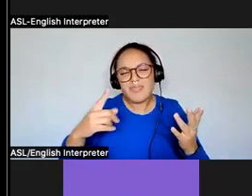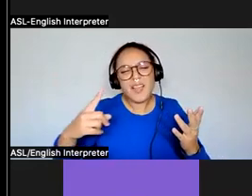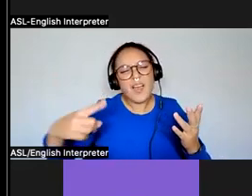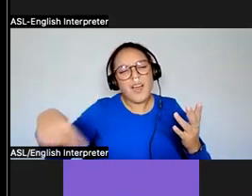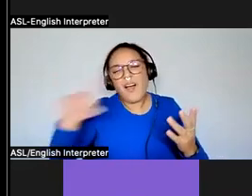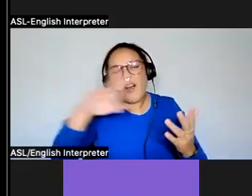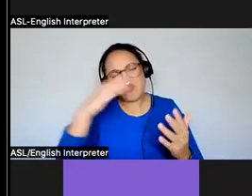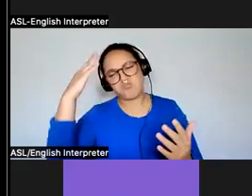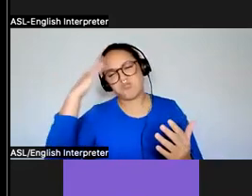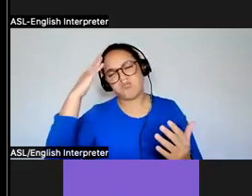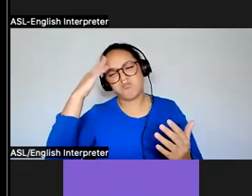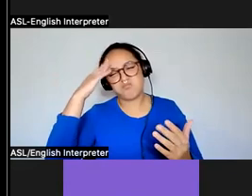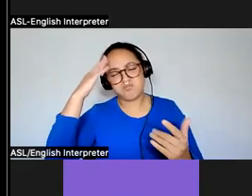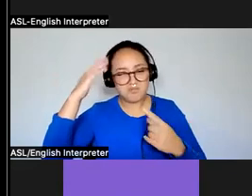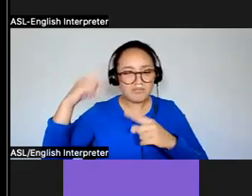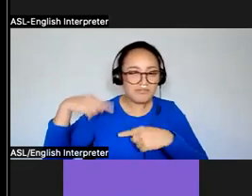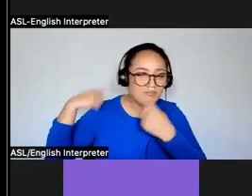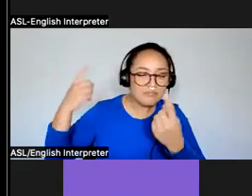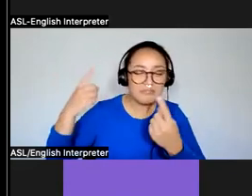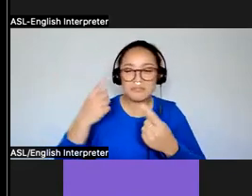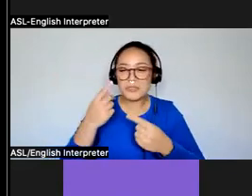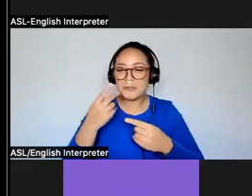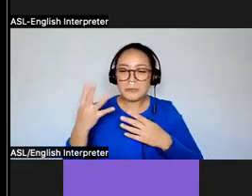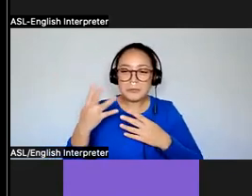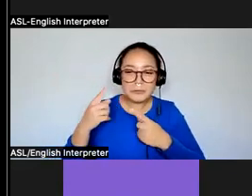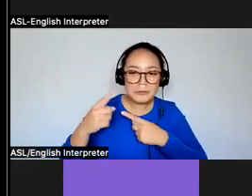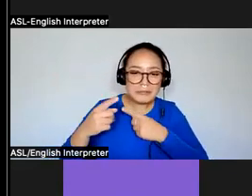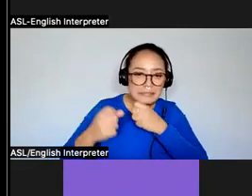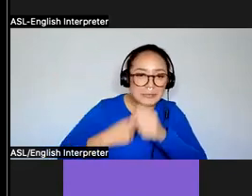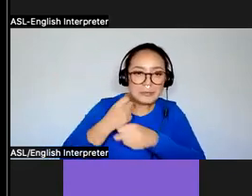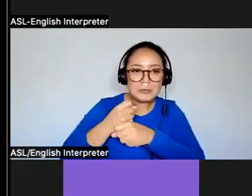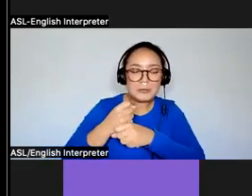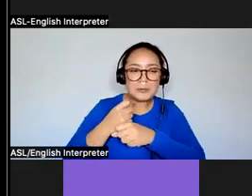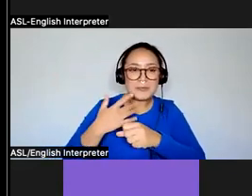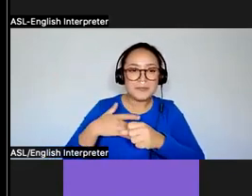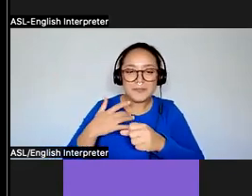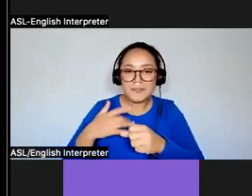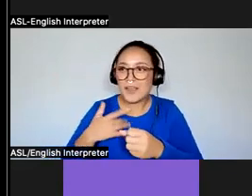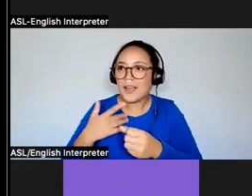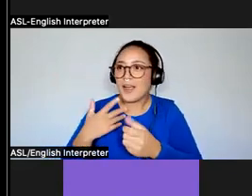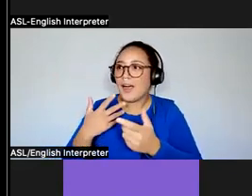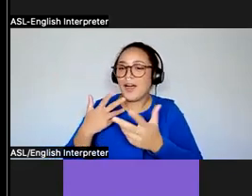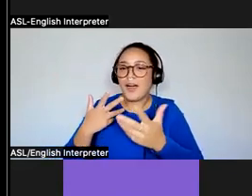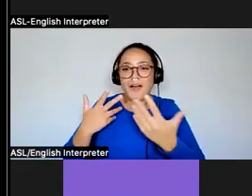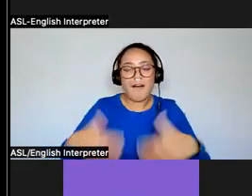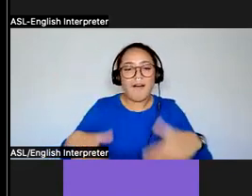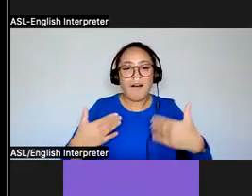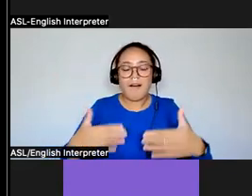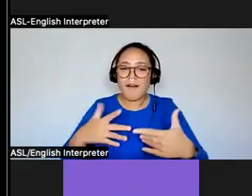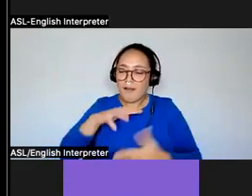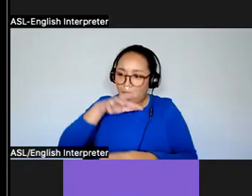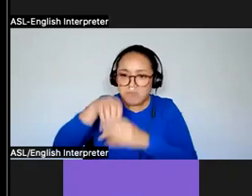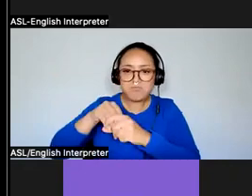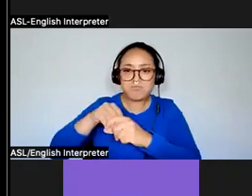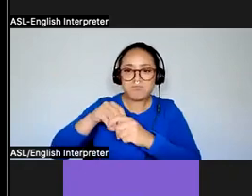kind of community connectedness and feeling engaged in local community is of utmost importance.